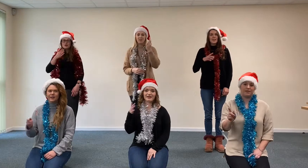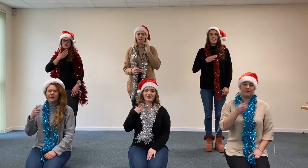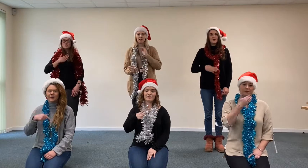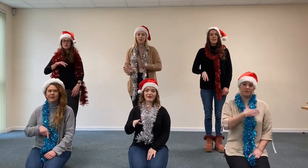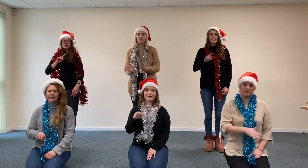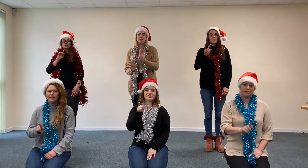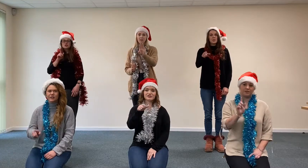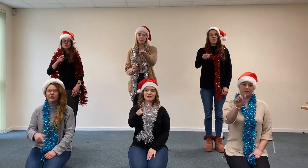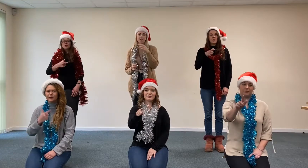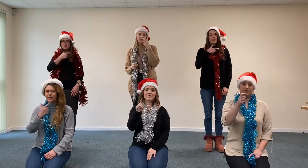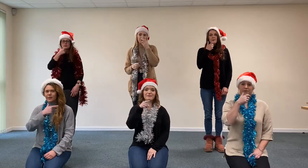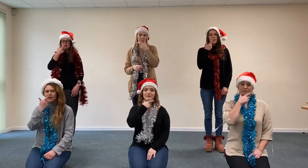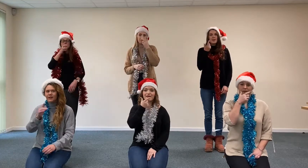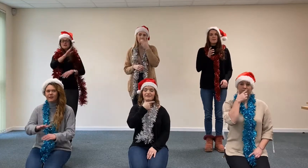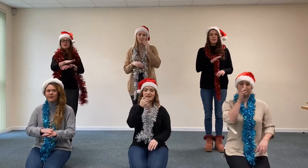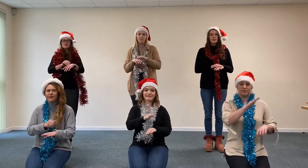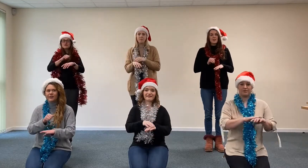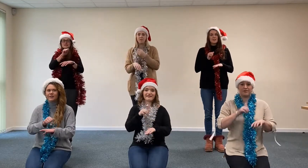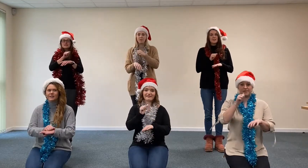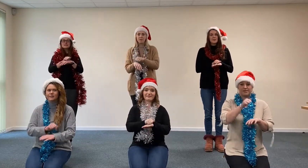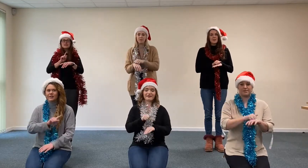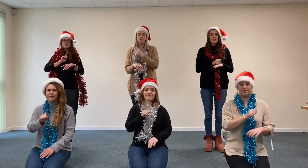We wish you a merry christmas